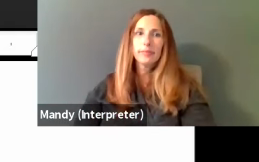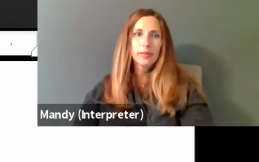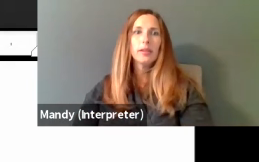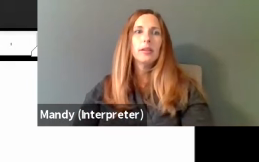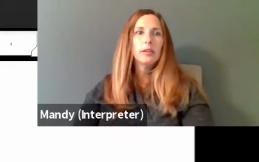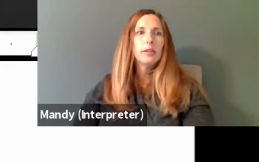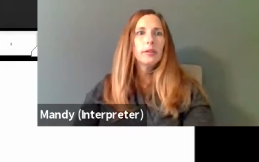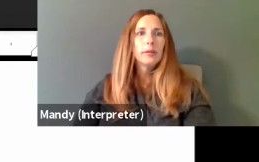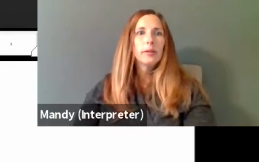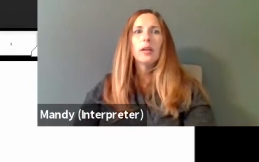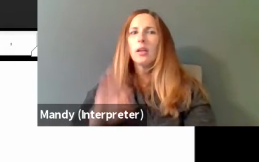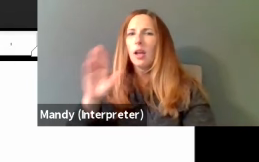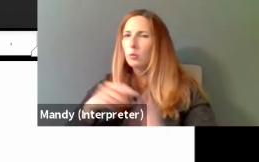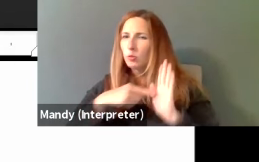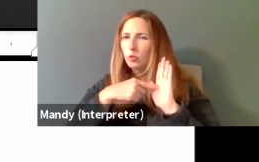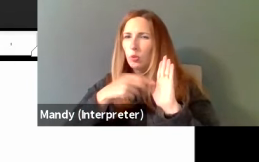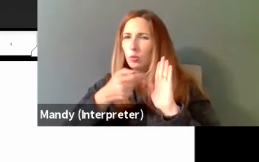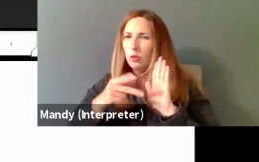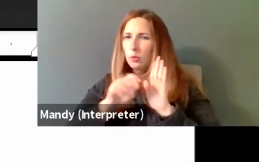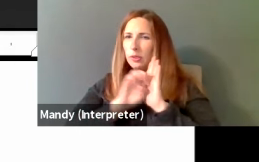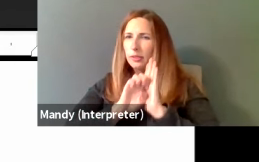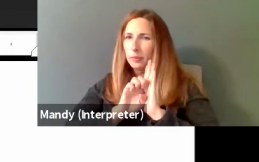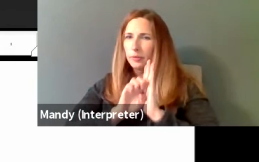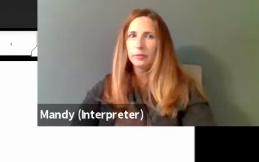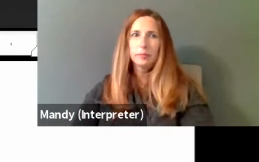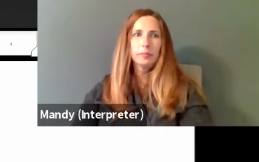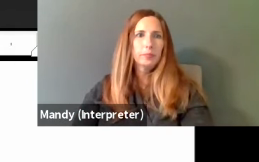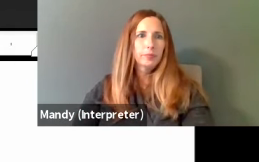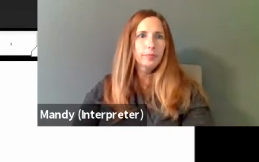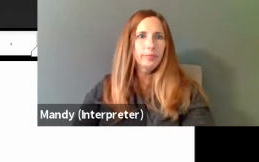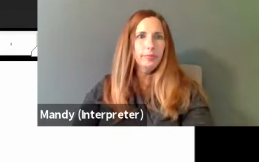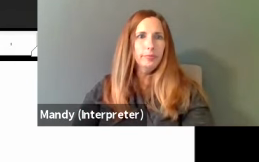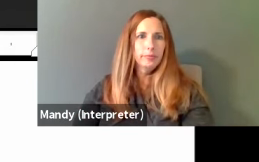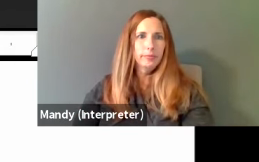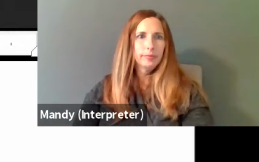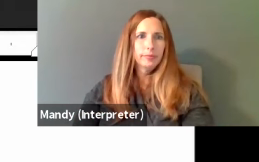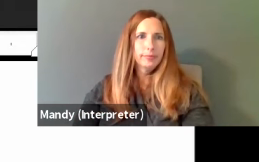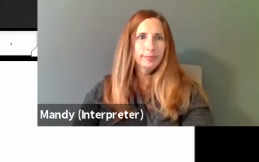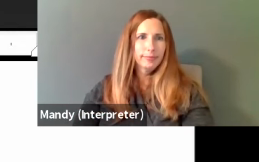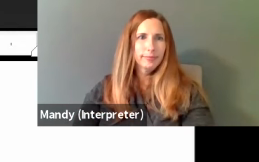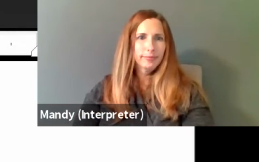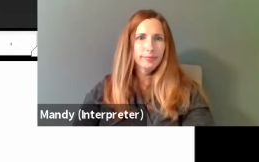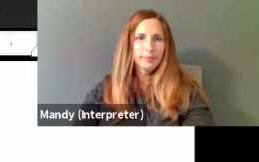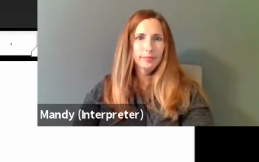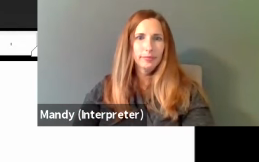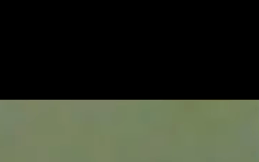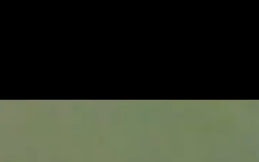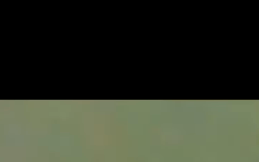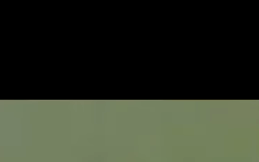So you can see what it looks like. Let's hope this is the right screen. I think I'll stop sharing.